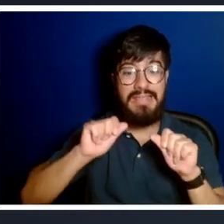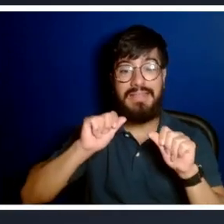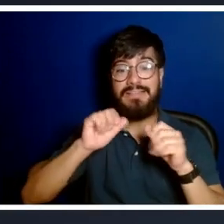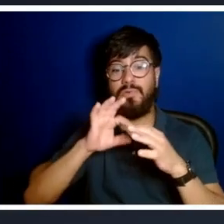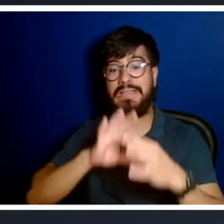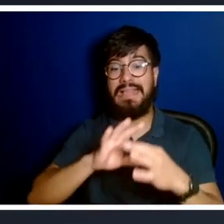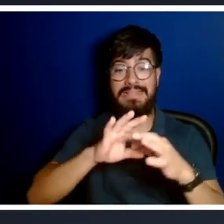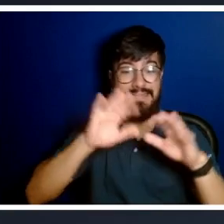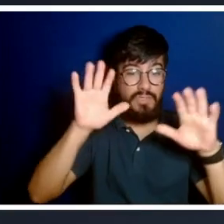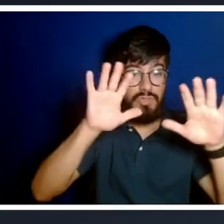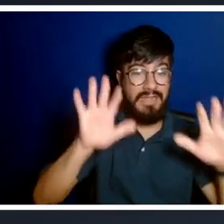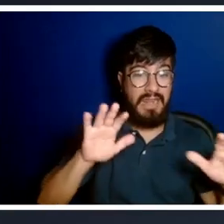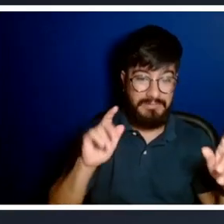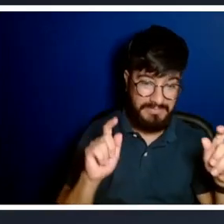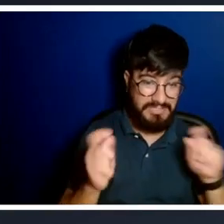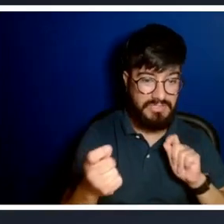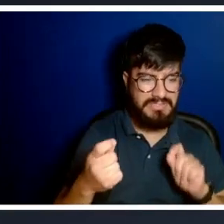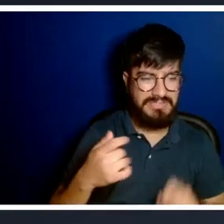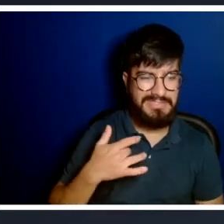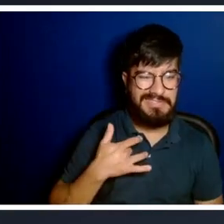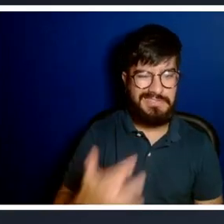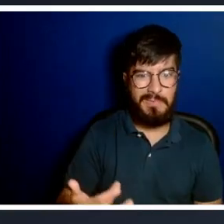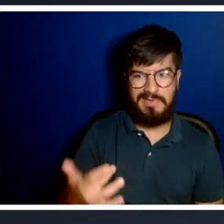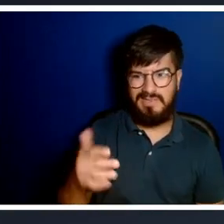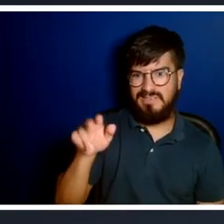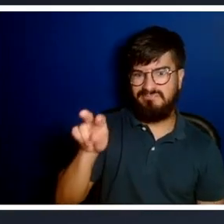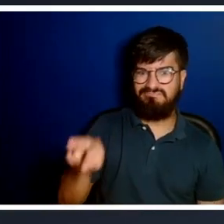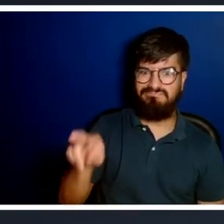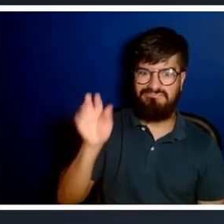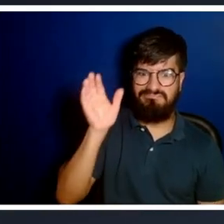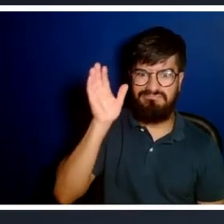they tend to be like downers, right. And we know that climate anxiety among youth